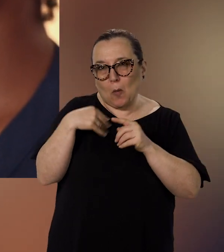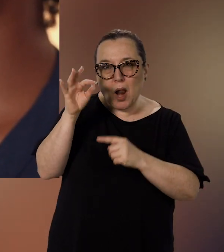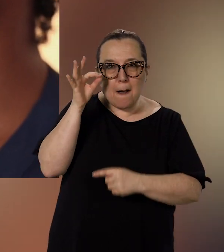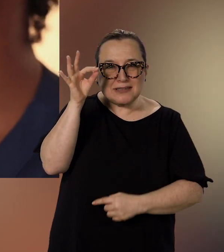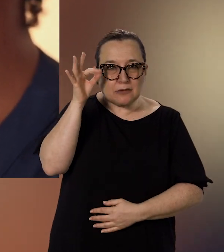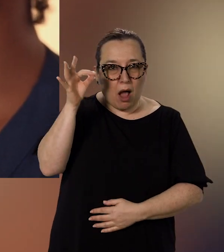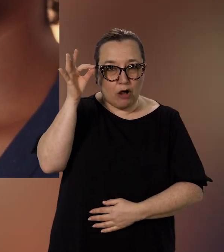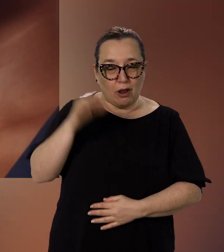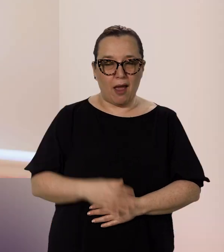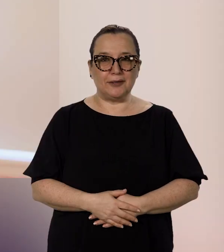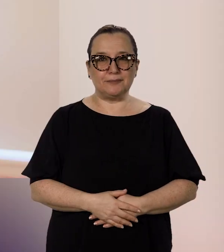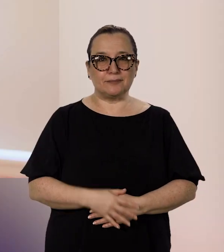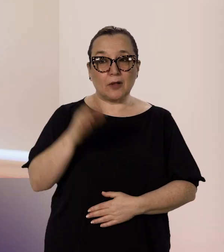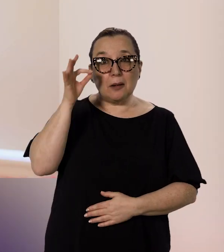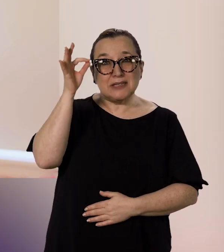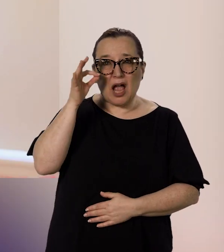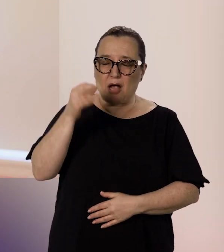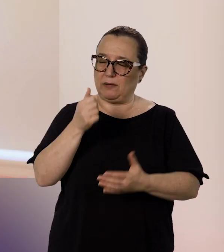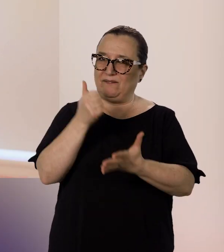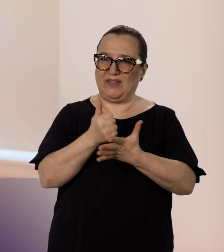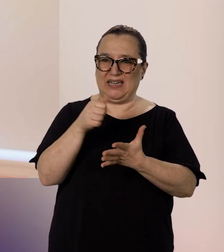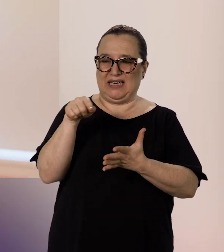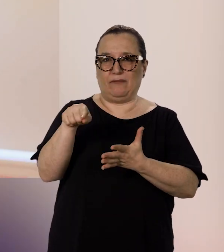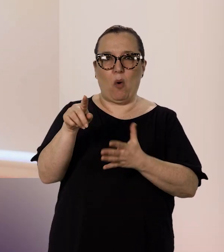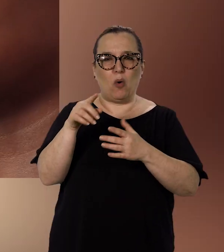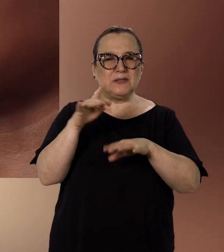So this mascara is great for sensitive eyes, and it's got a fine comb. What you'll find